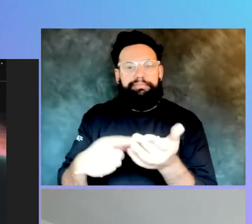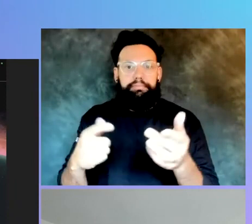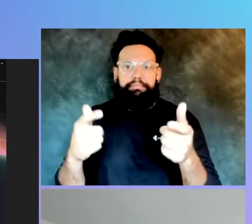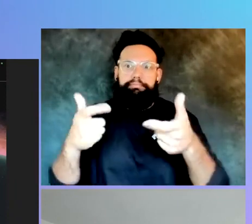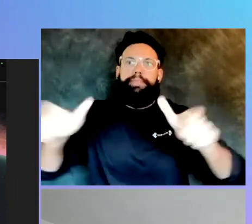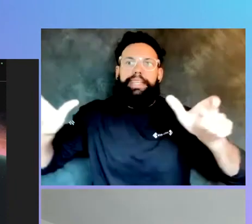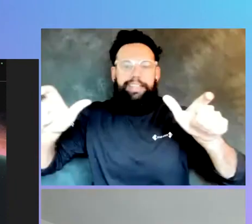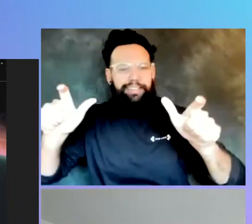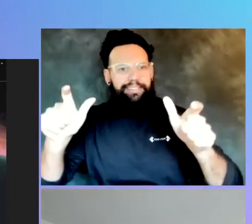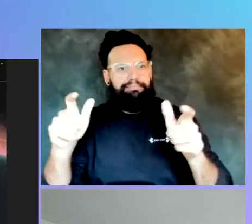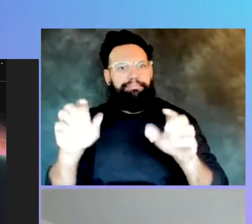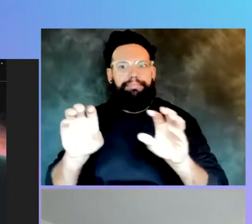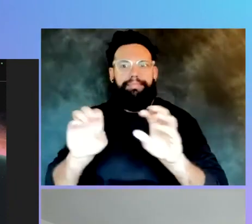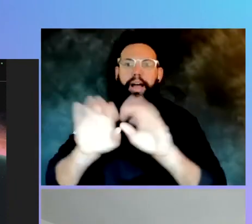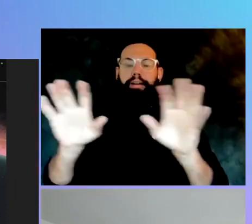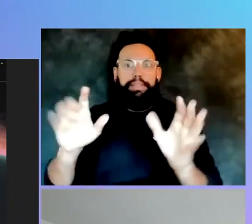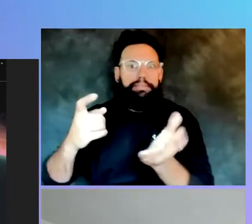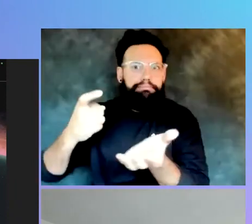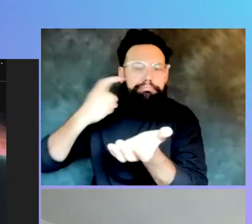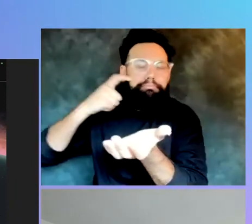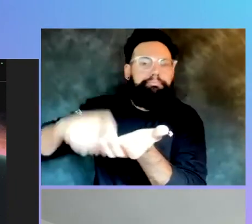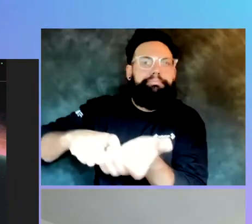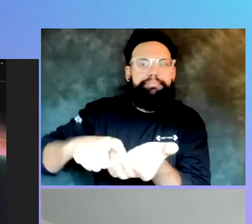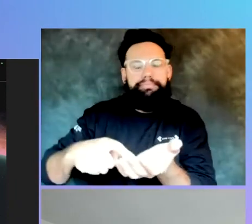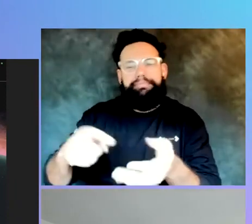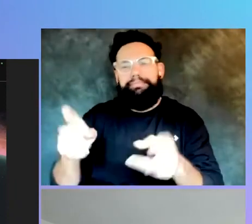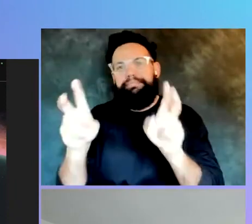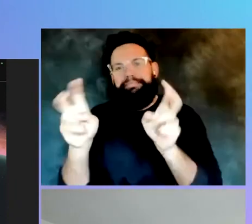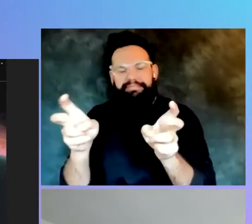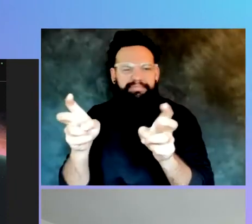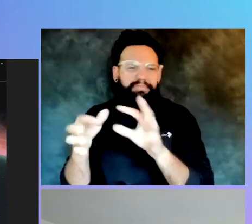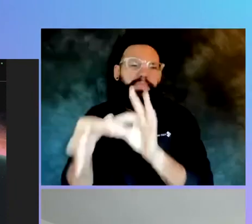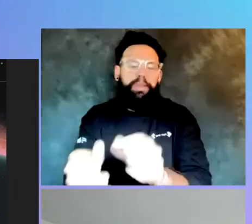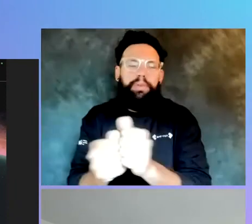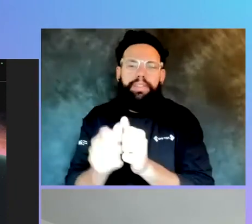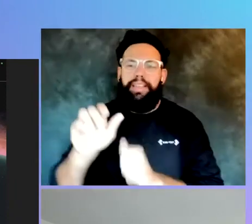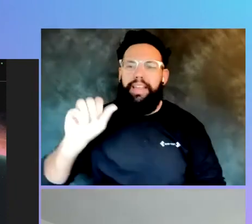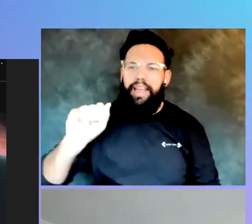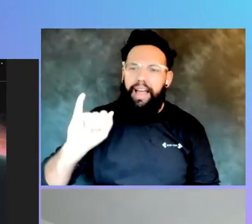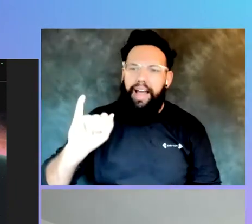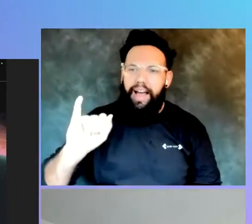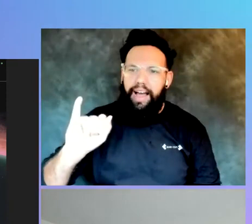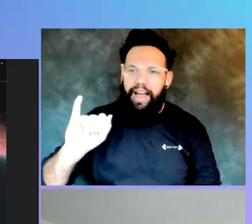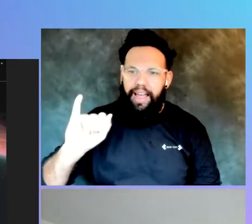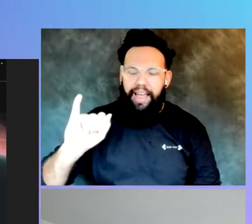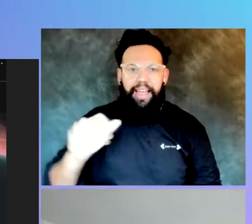little bit about I pitfalls in accessibility and the need for